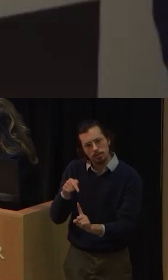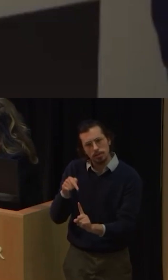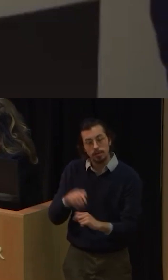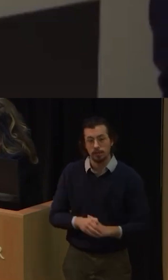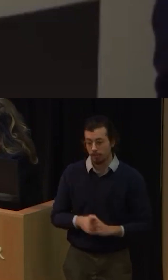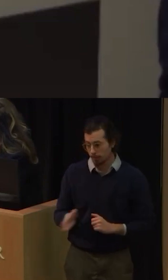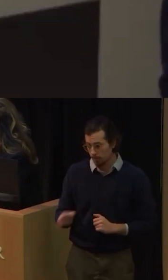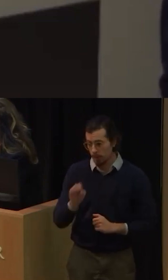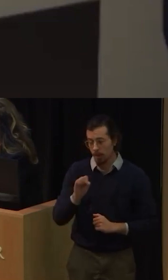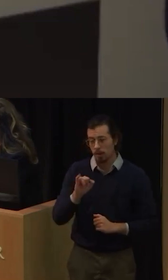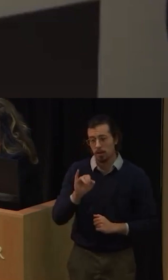Simeon? Sorry.